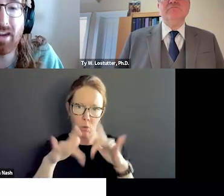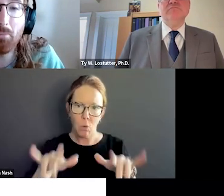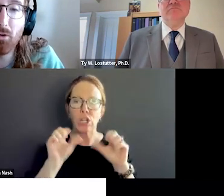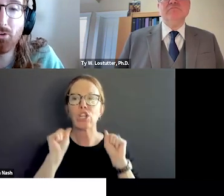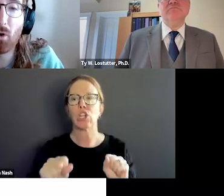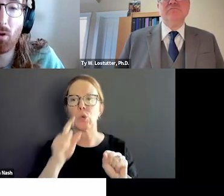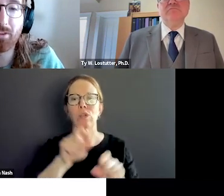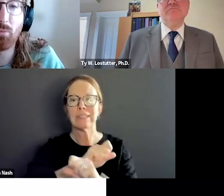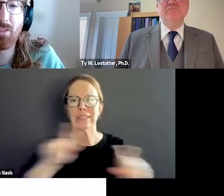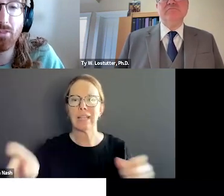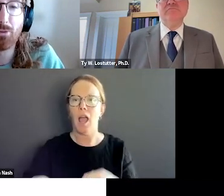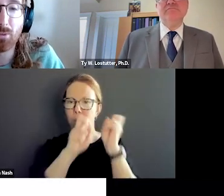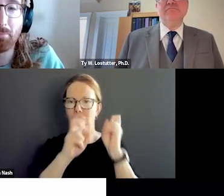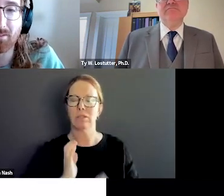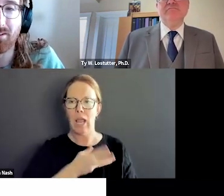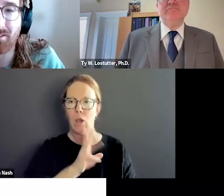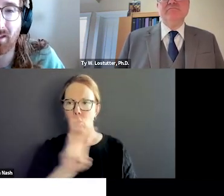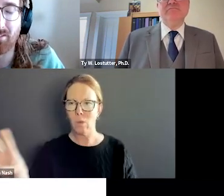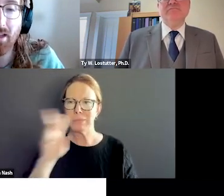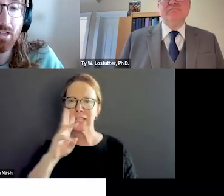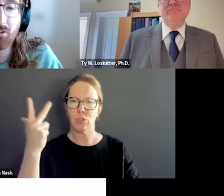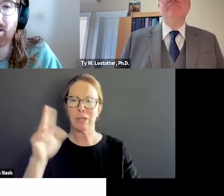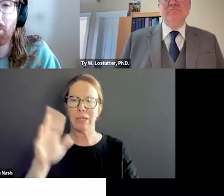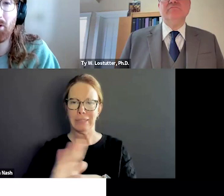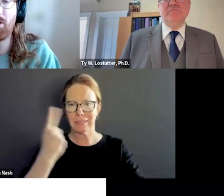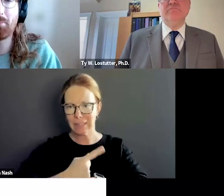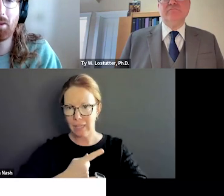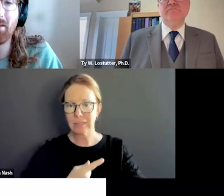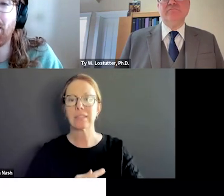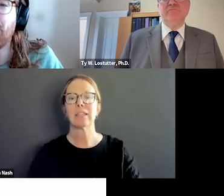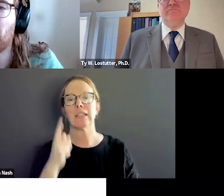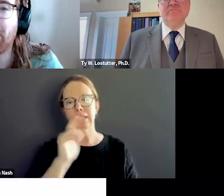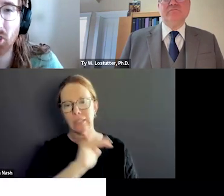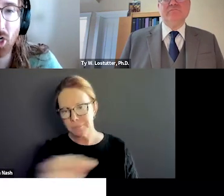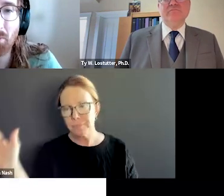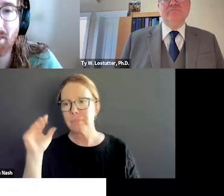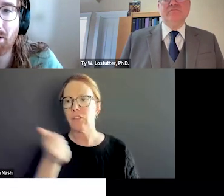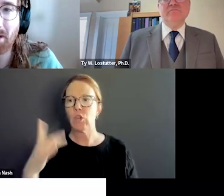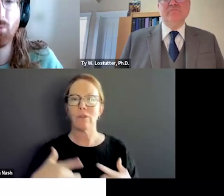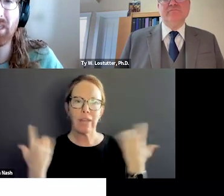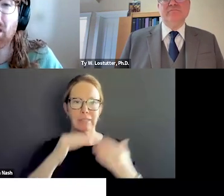to see it uploaded to our website within three business days. Just a couple of upcoming events I would like to share with everybody.